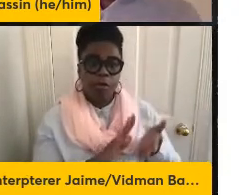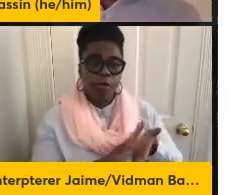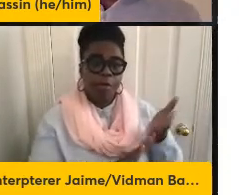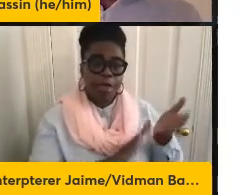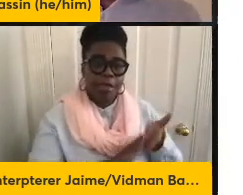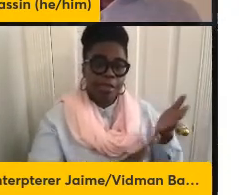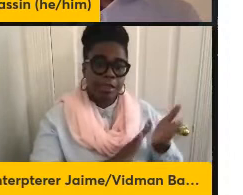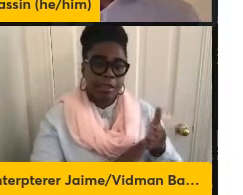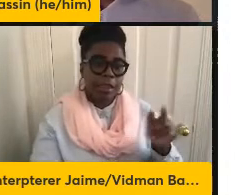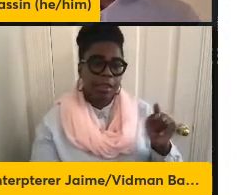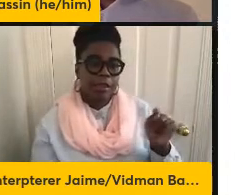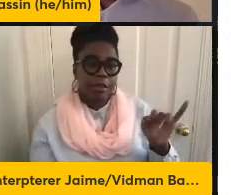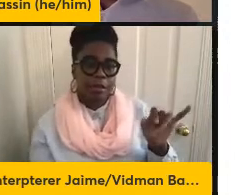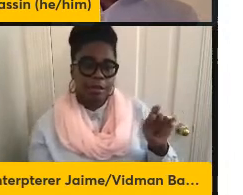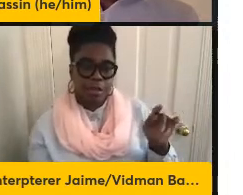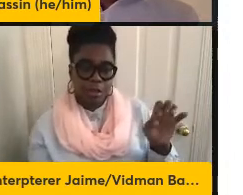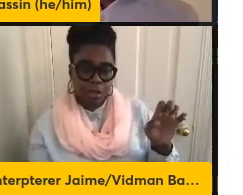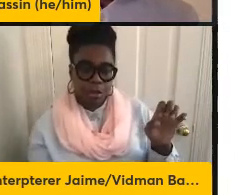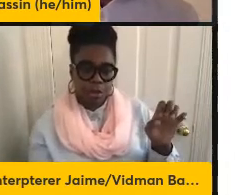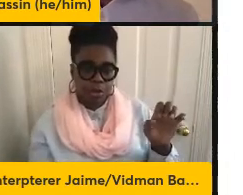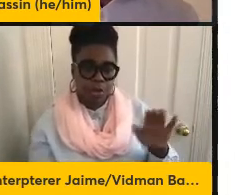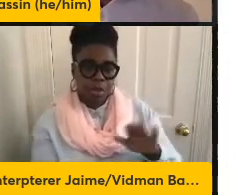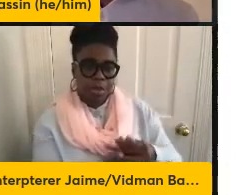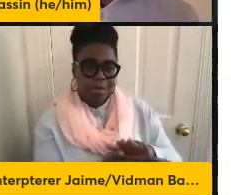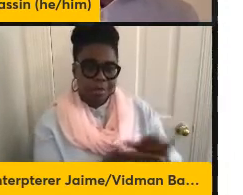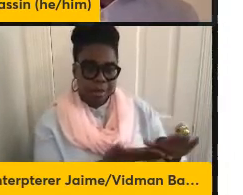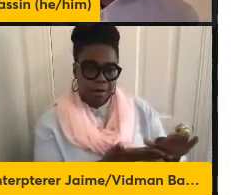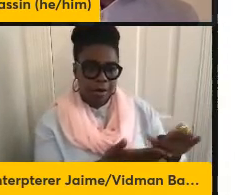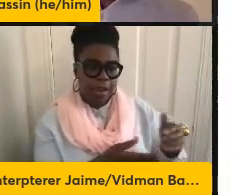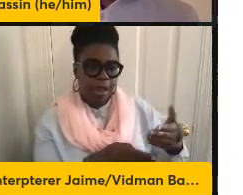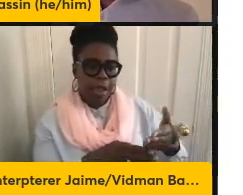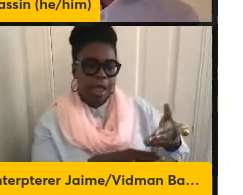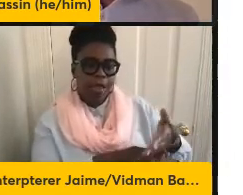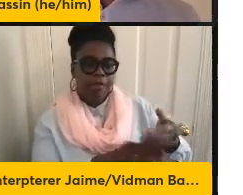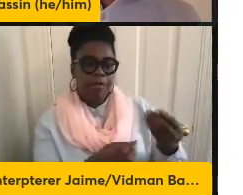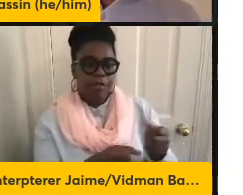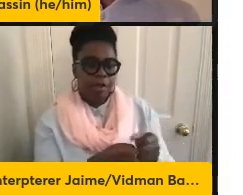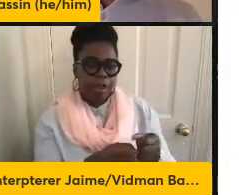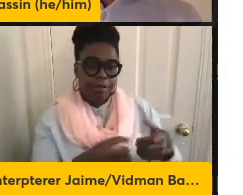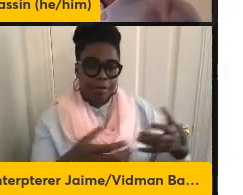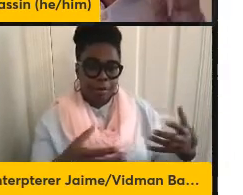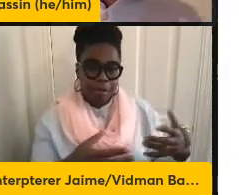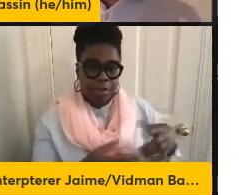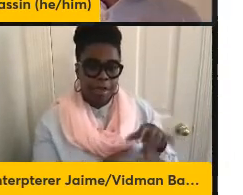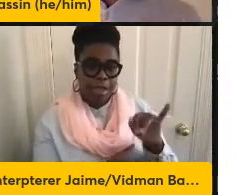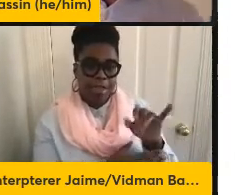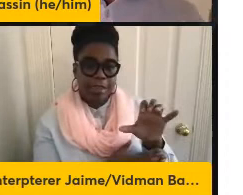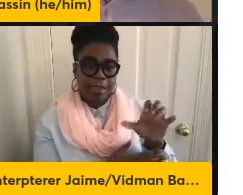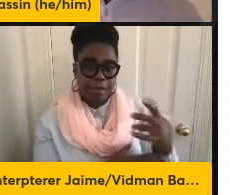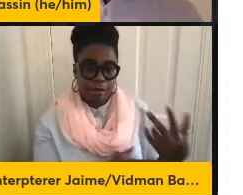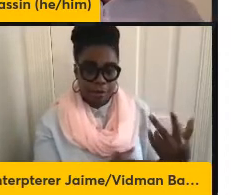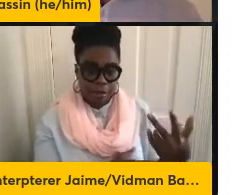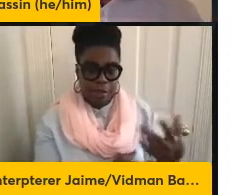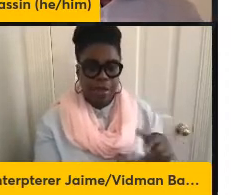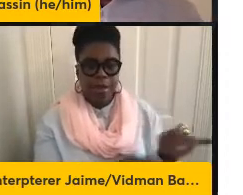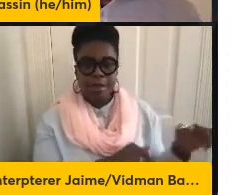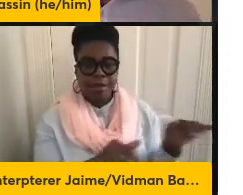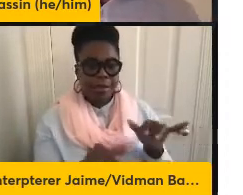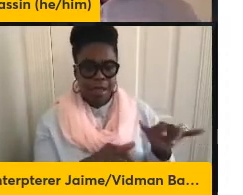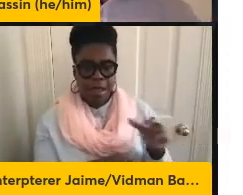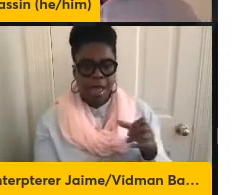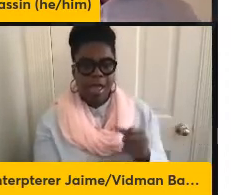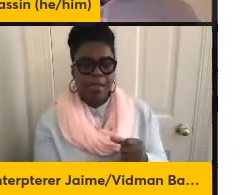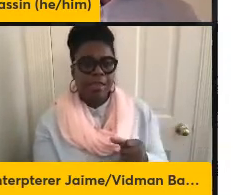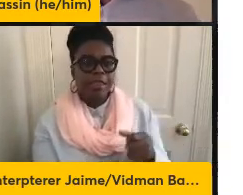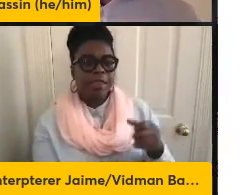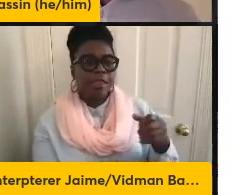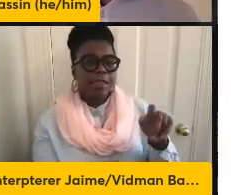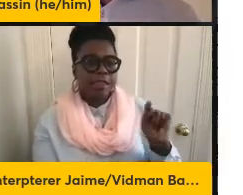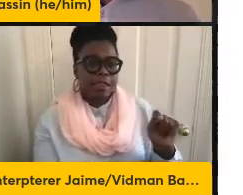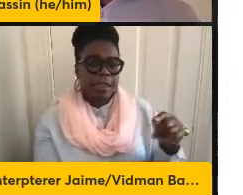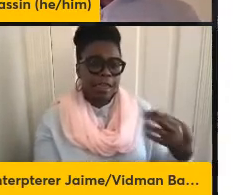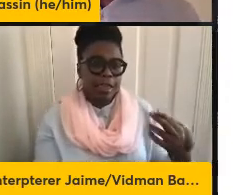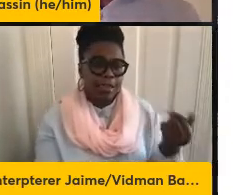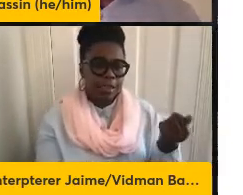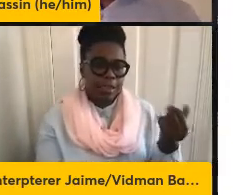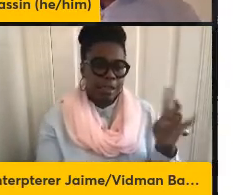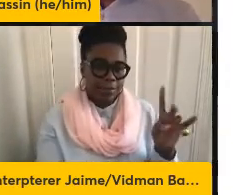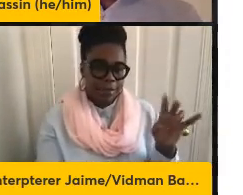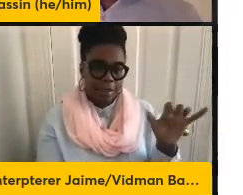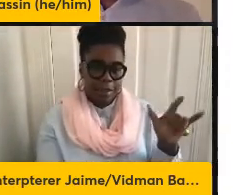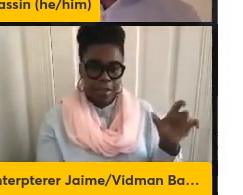following inflammation. We also have IOC threes, which act similarly to th 17 cells is that in that they elaborate aisle 17